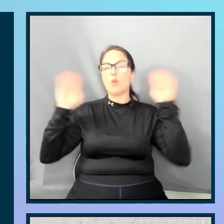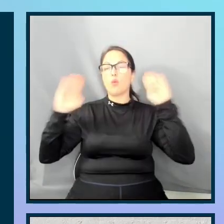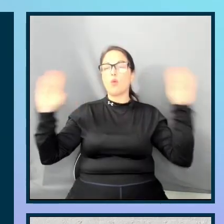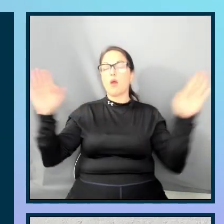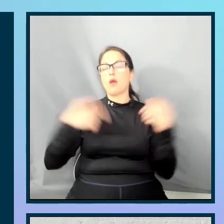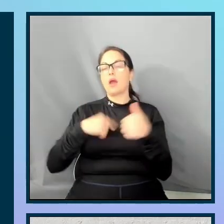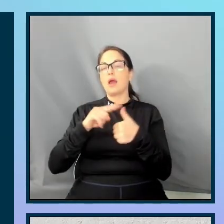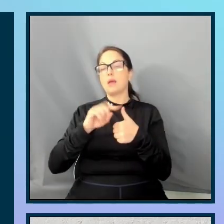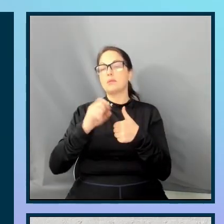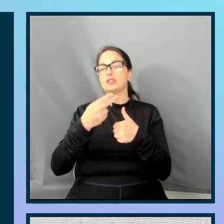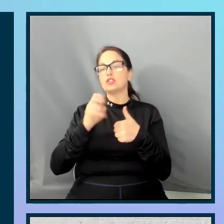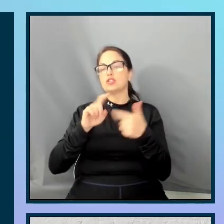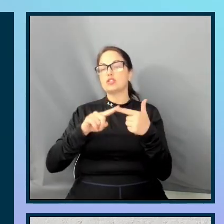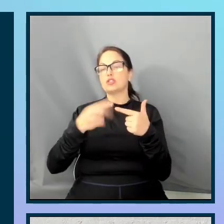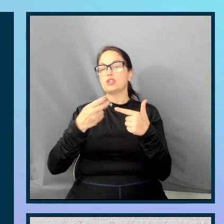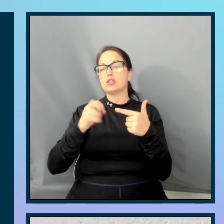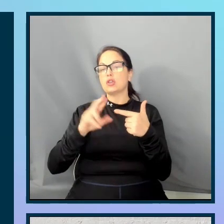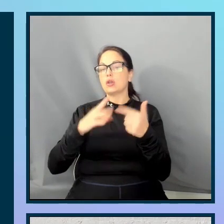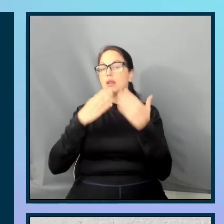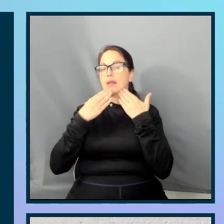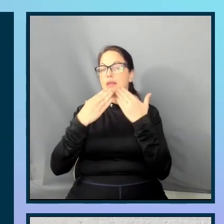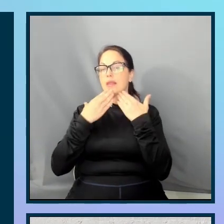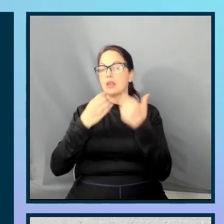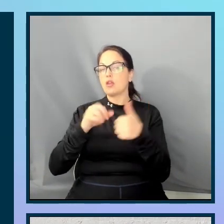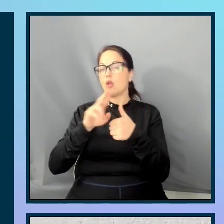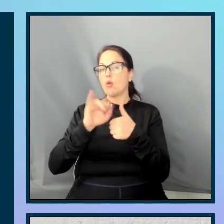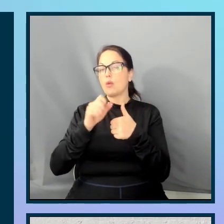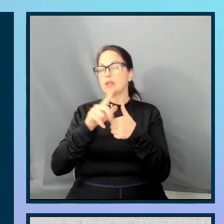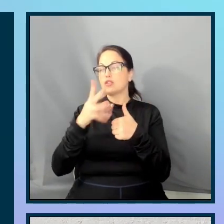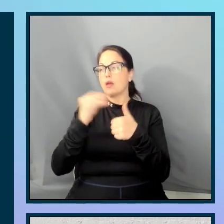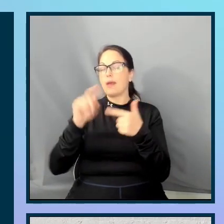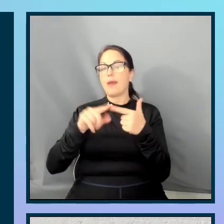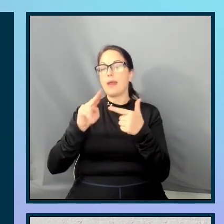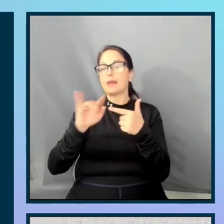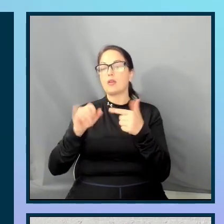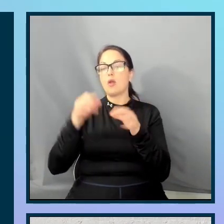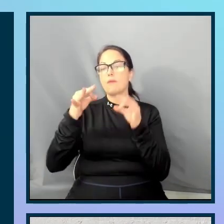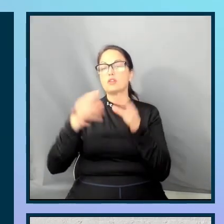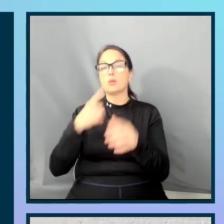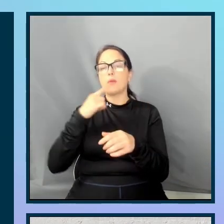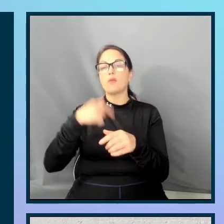and I'd like to get of a thanks to Rachel and Nicole for interpreting for me today.